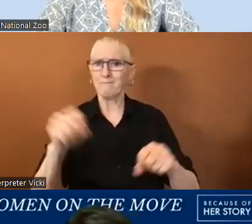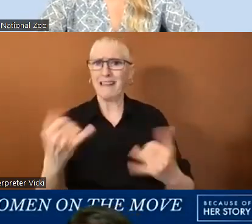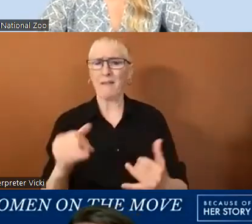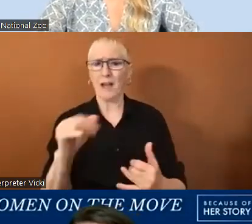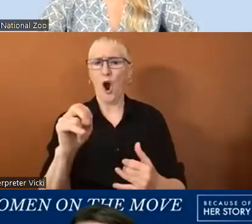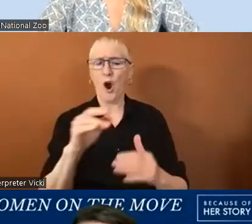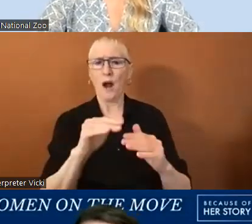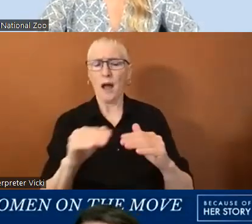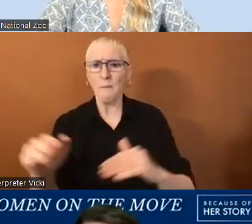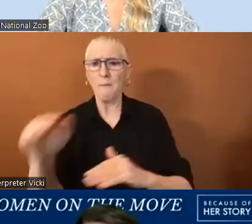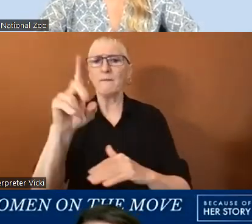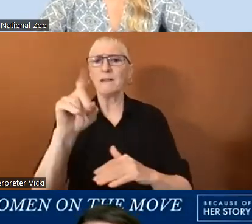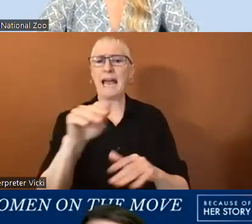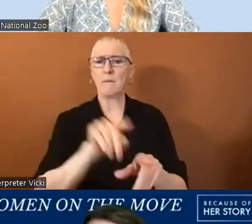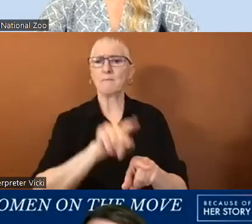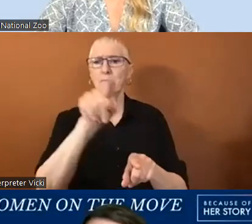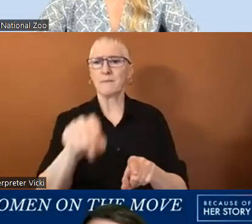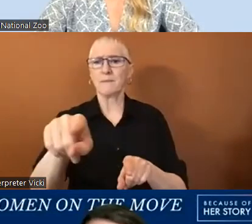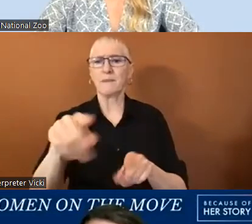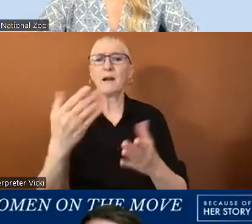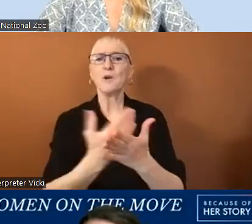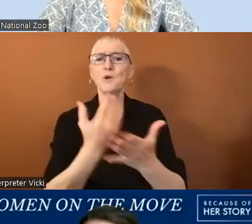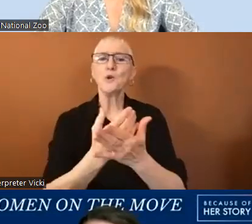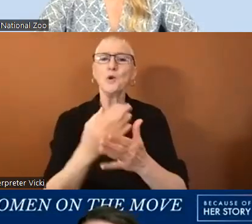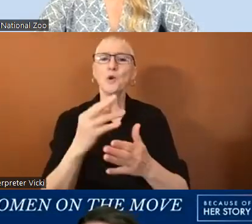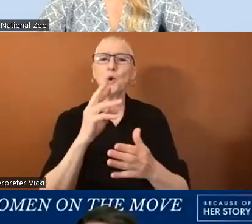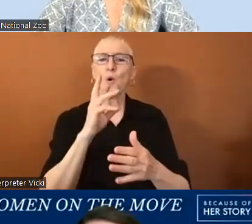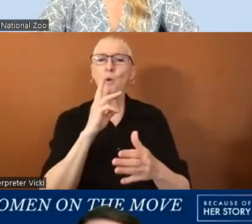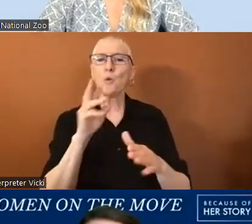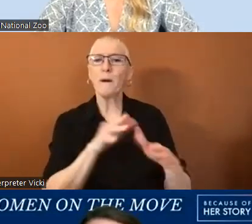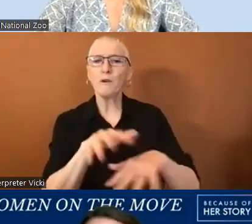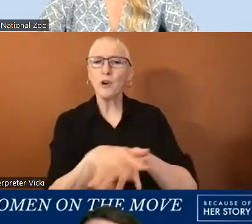fish above in the, in the newly river stretch that they weren't able to access before.